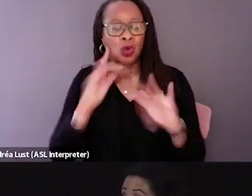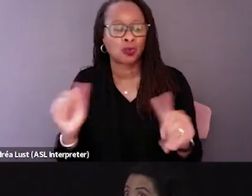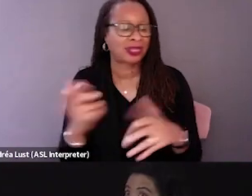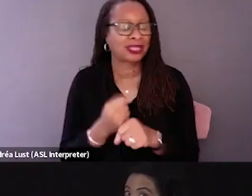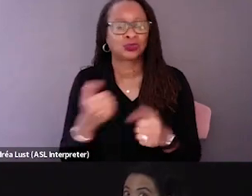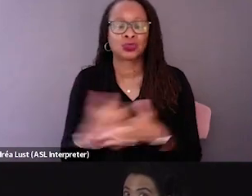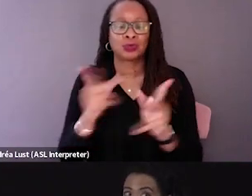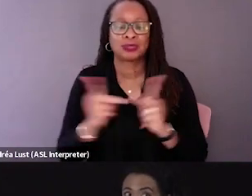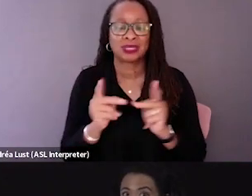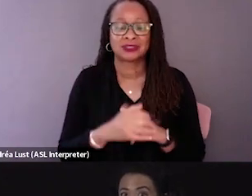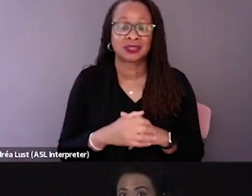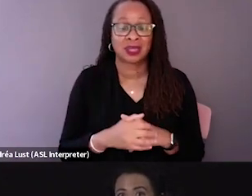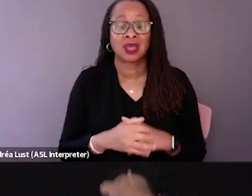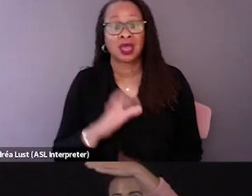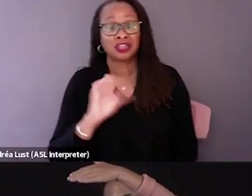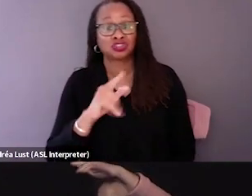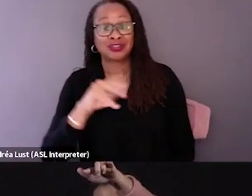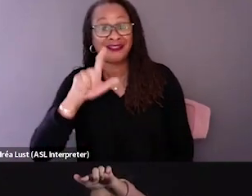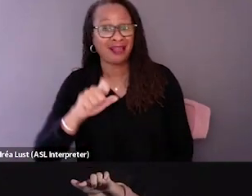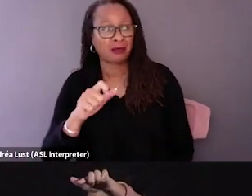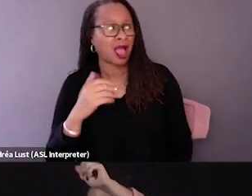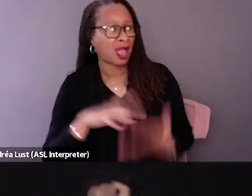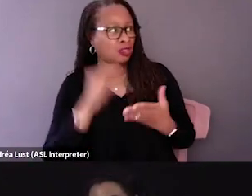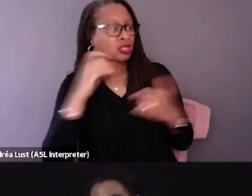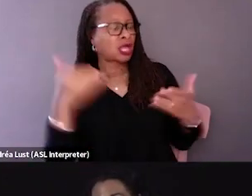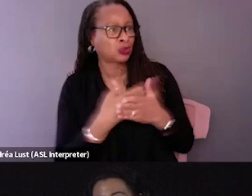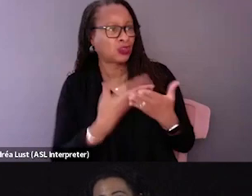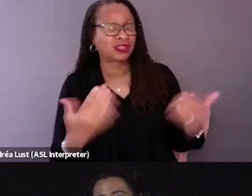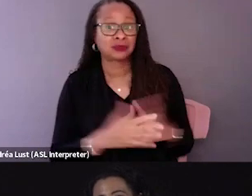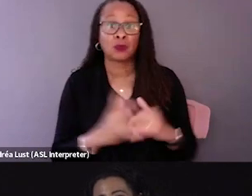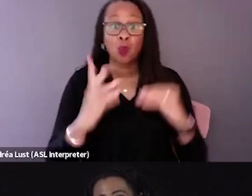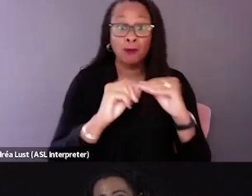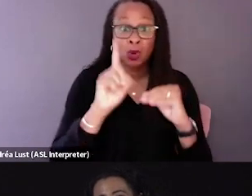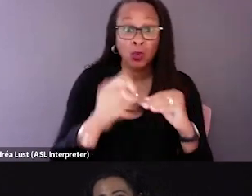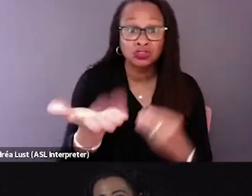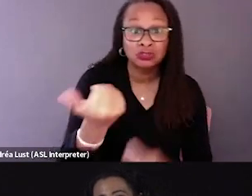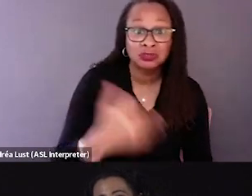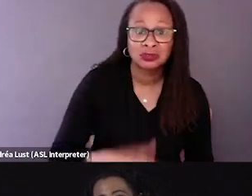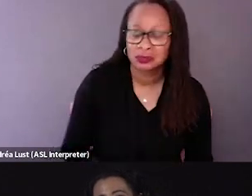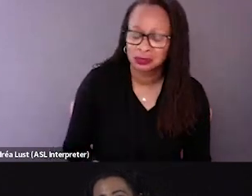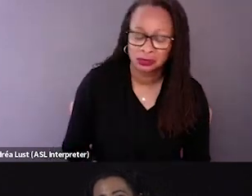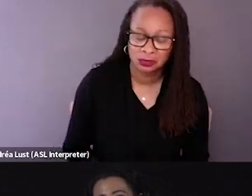Yeah, I definitely learned a lot of new things. I think we have one more right there. Maybe I have my dates wrong,